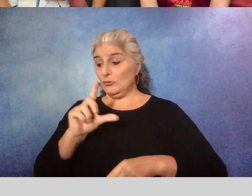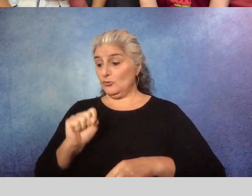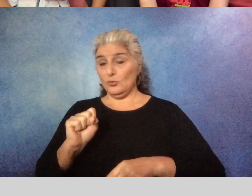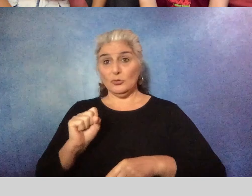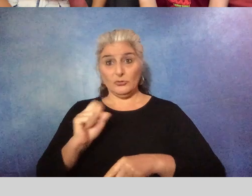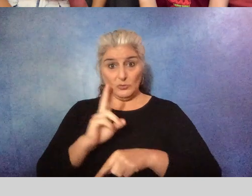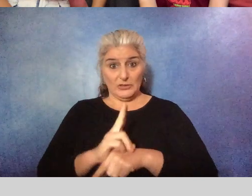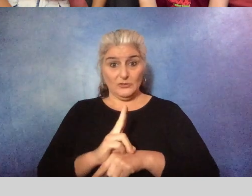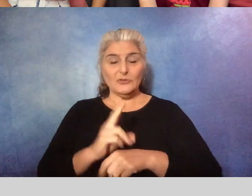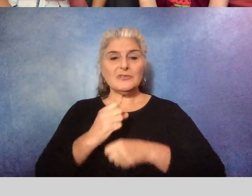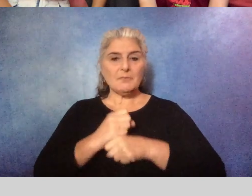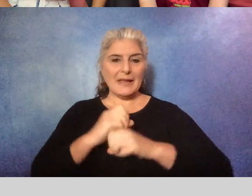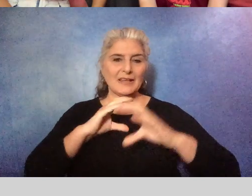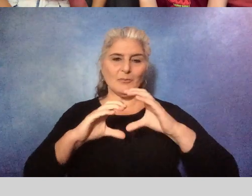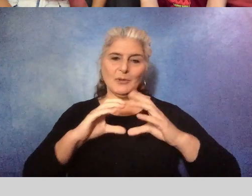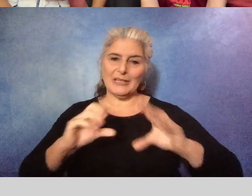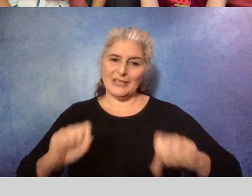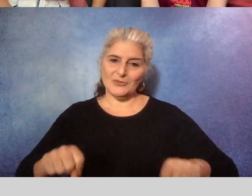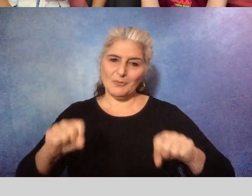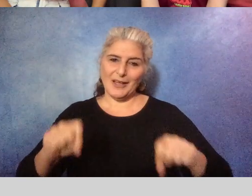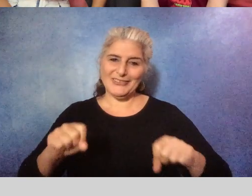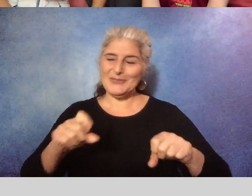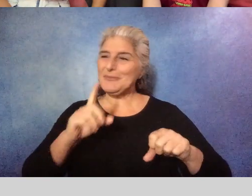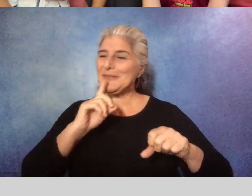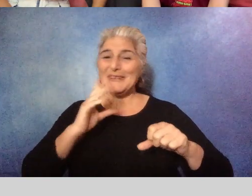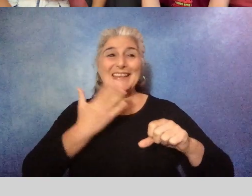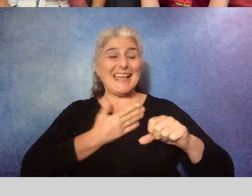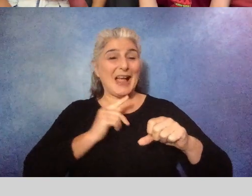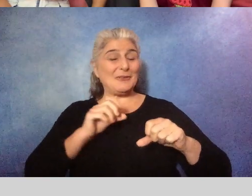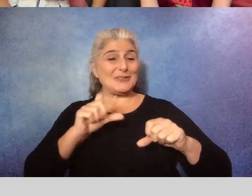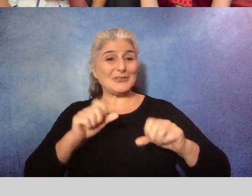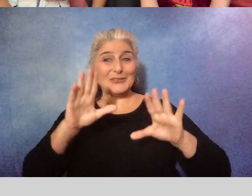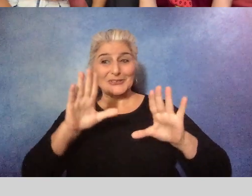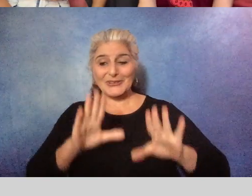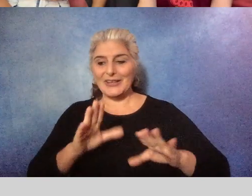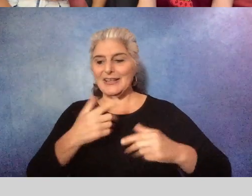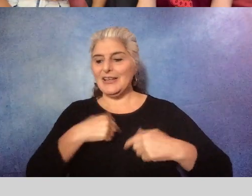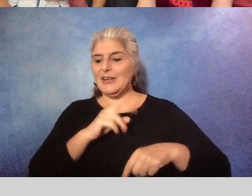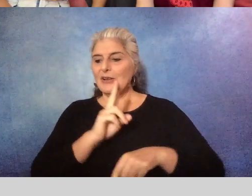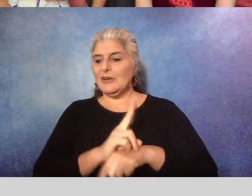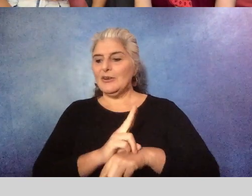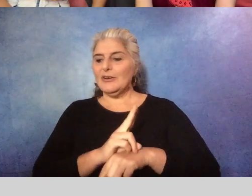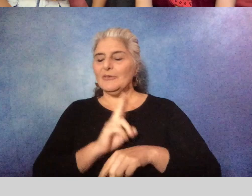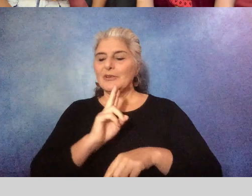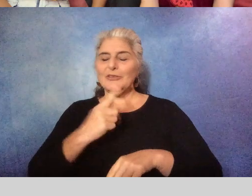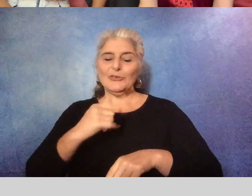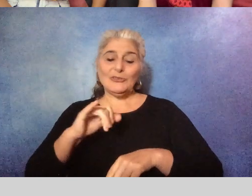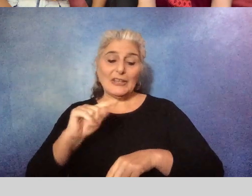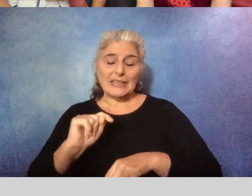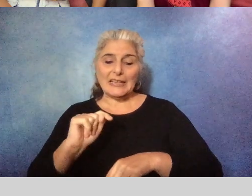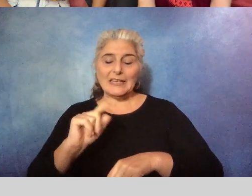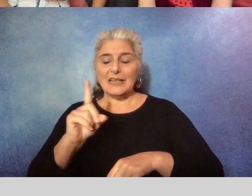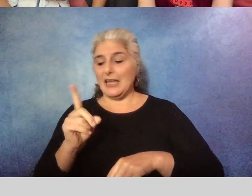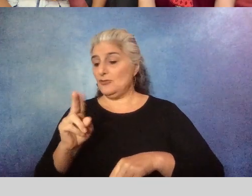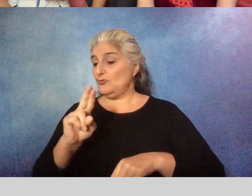And it's very good, the ones that we use. We use Figma, and Git, and JIRA,